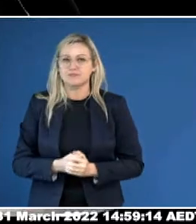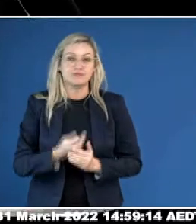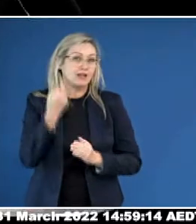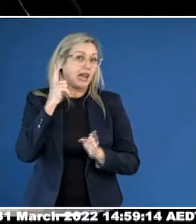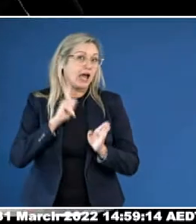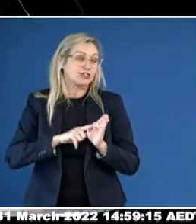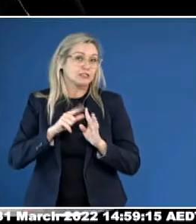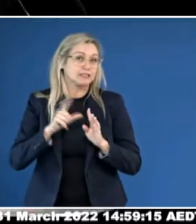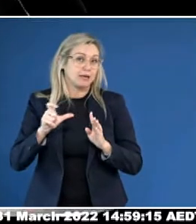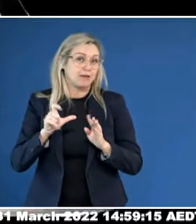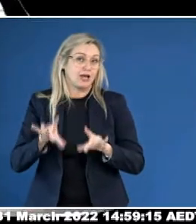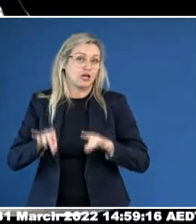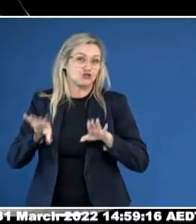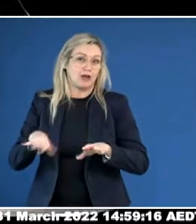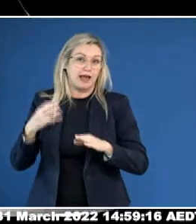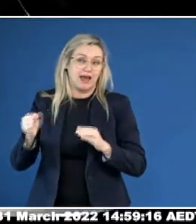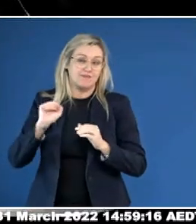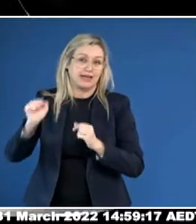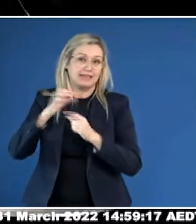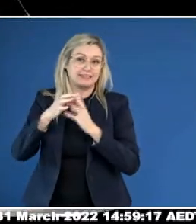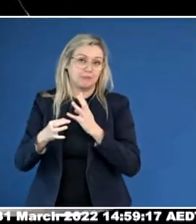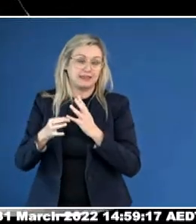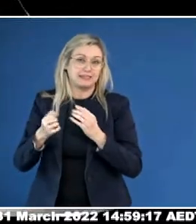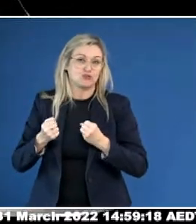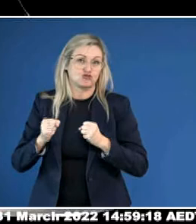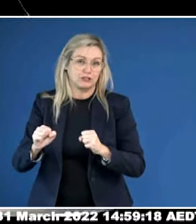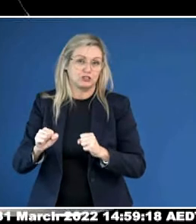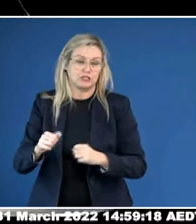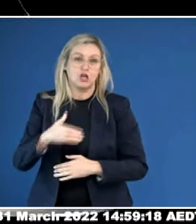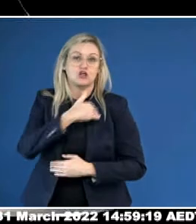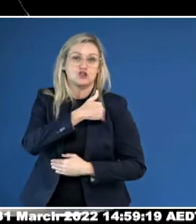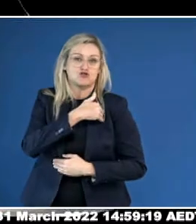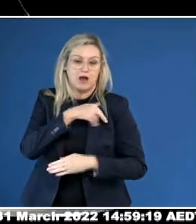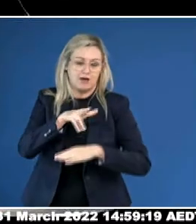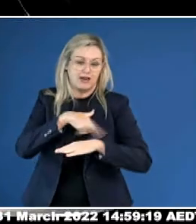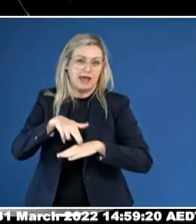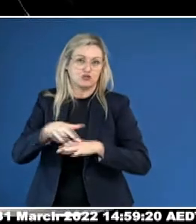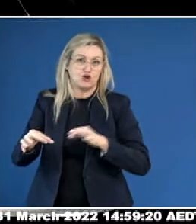Australia's Disability Strategy, a Draft National Plan to End Violence against Women